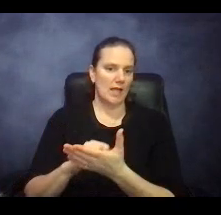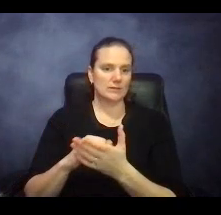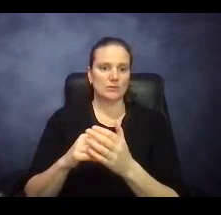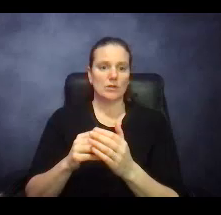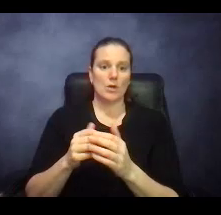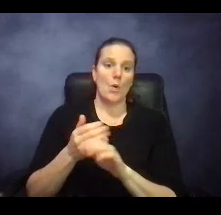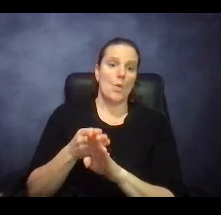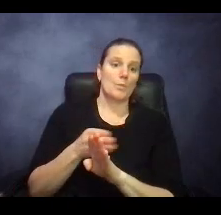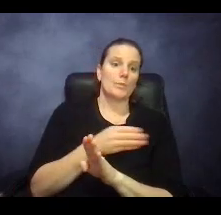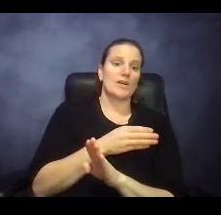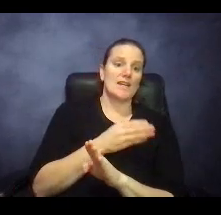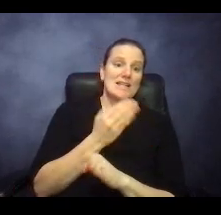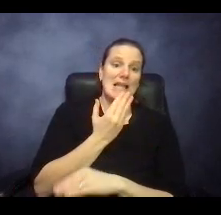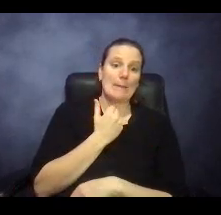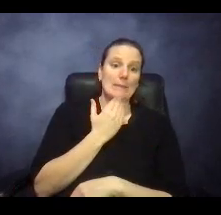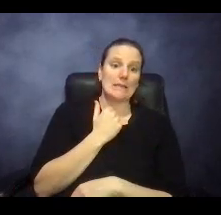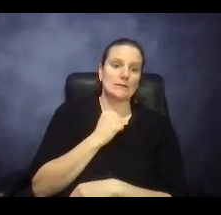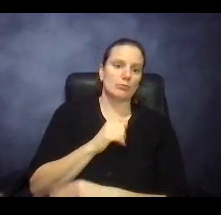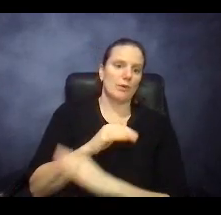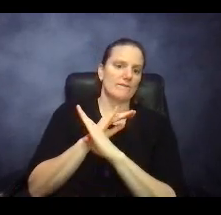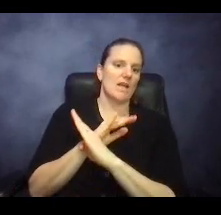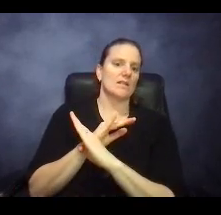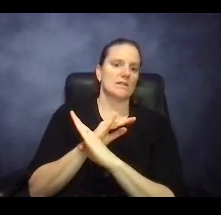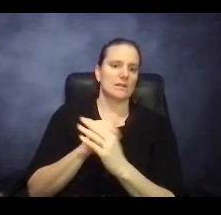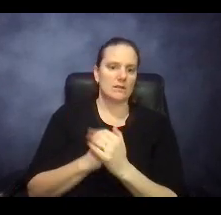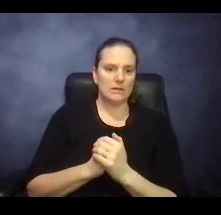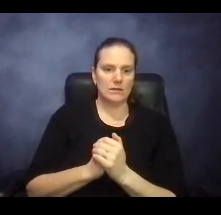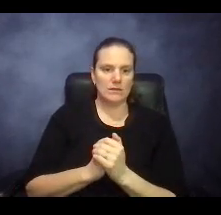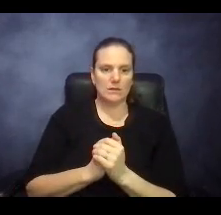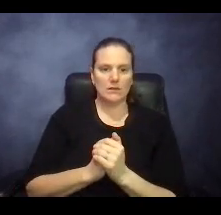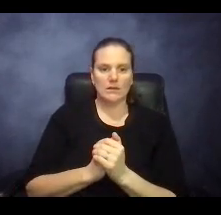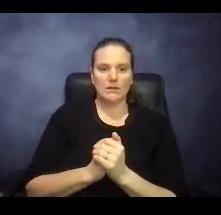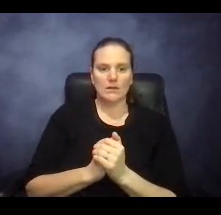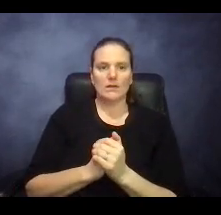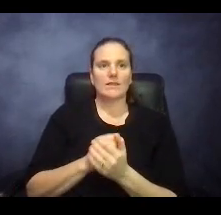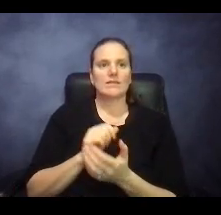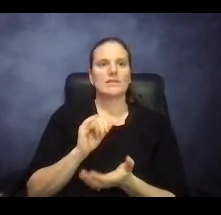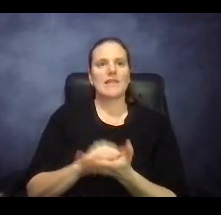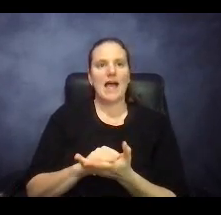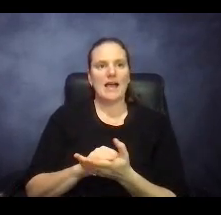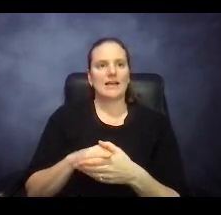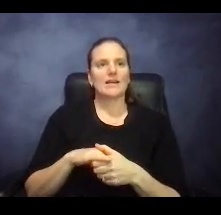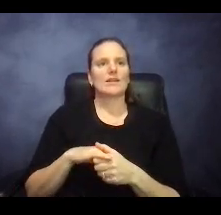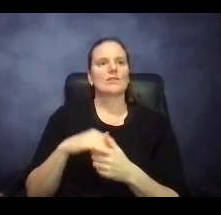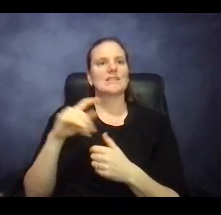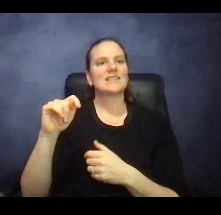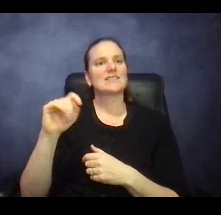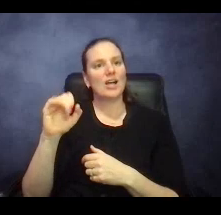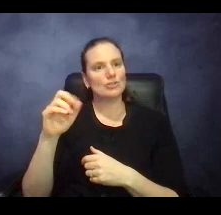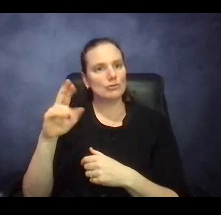The testosterone promotes joy, motivation focus keeps your muscle mass on so that you can actually stay more metabolically flexible